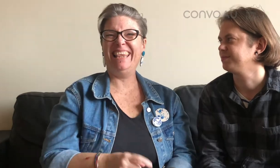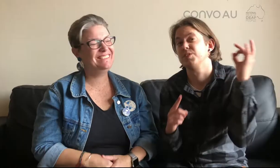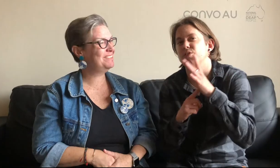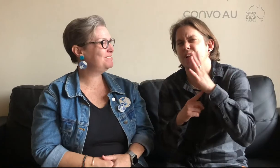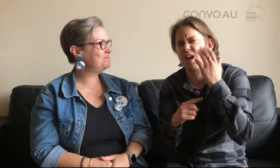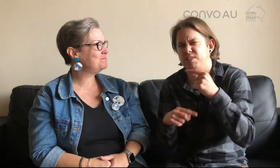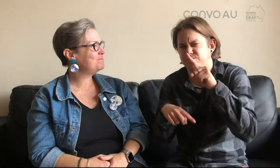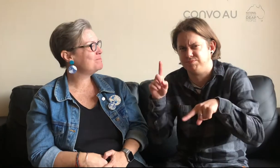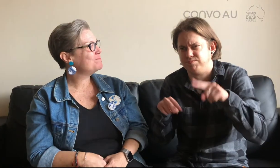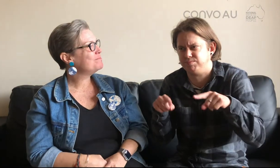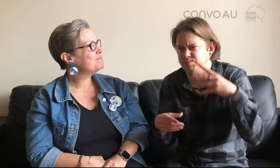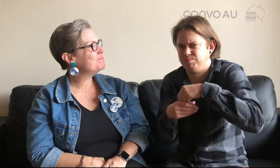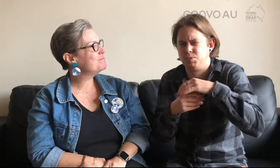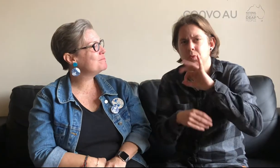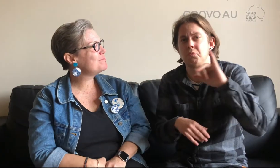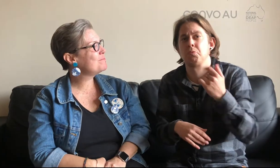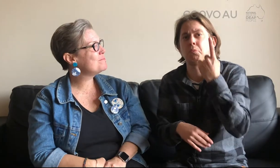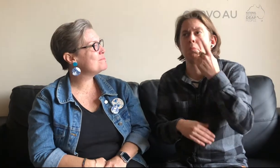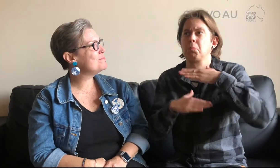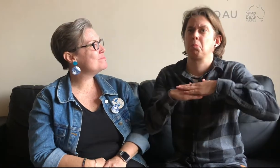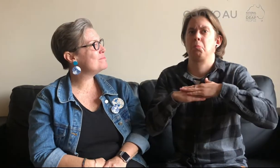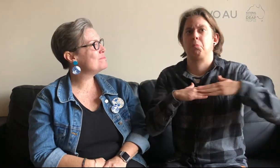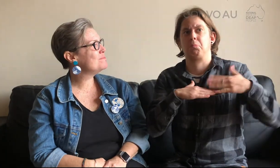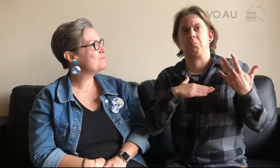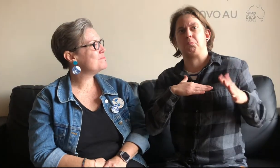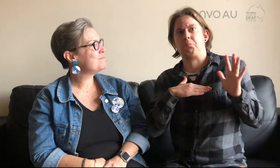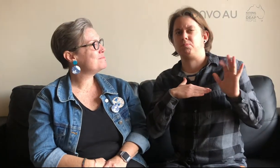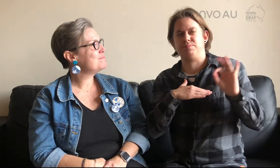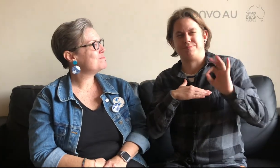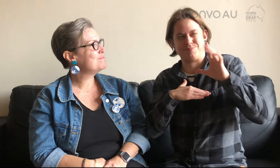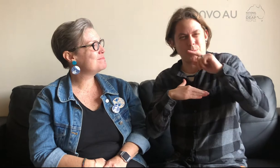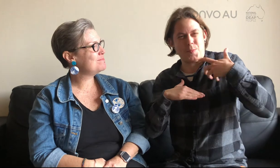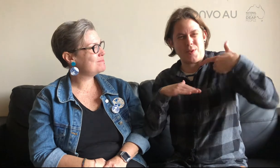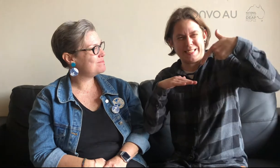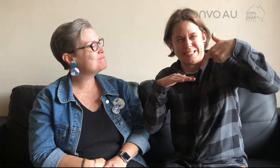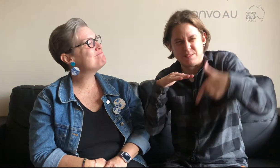It’s important to embrace diversity. People have various identities, not just one.